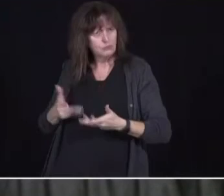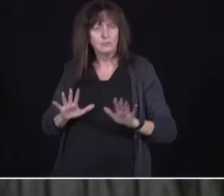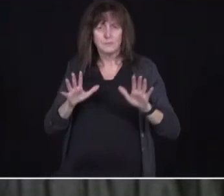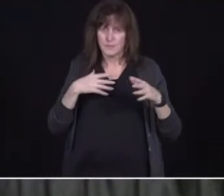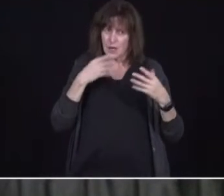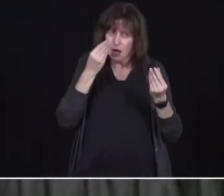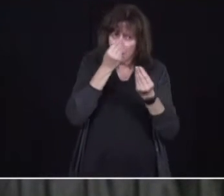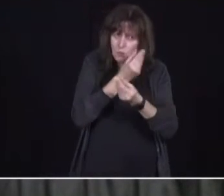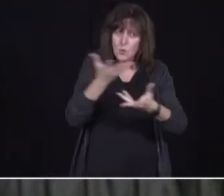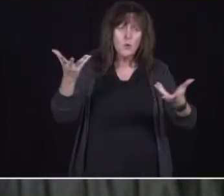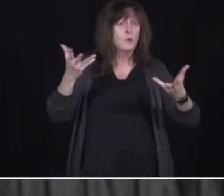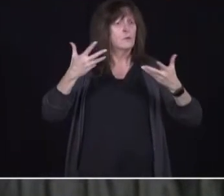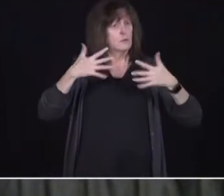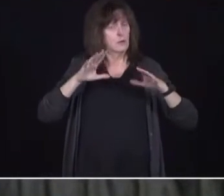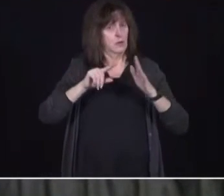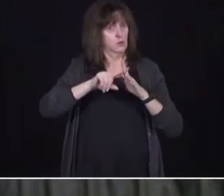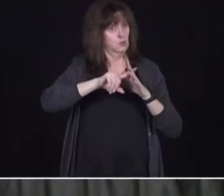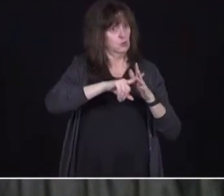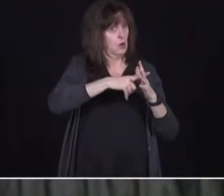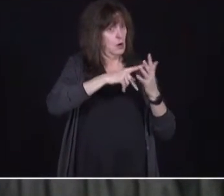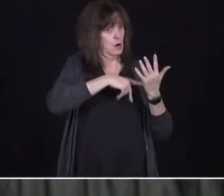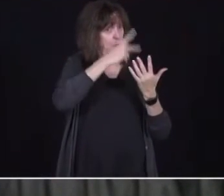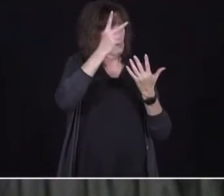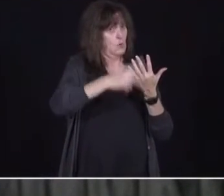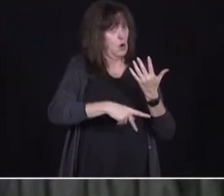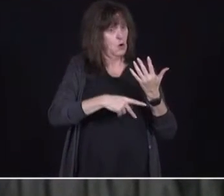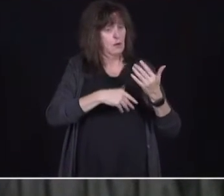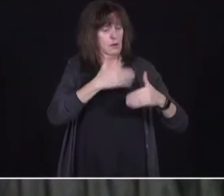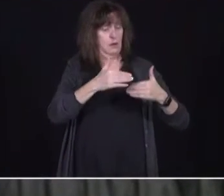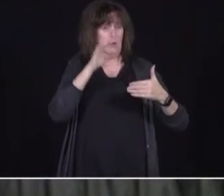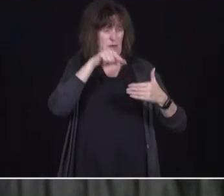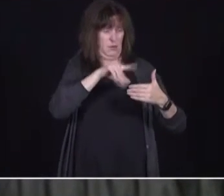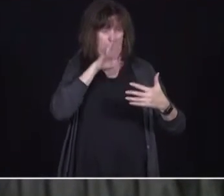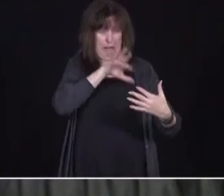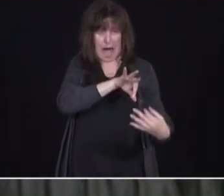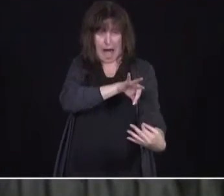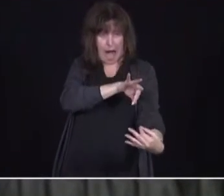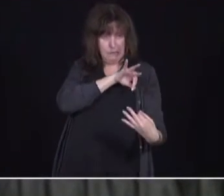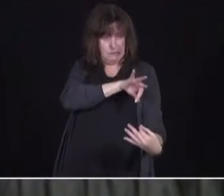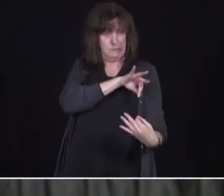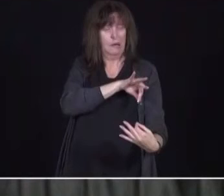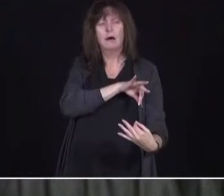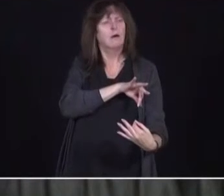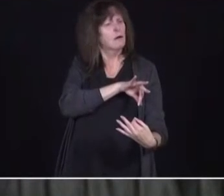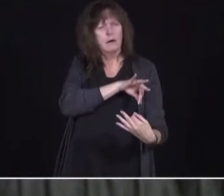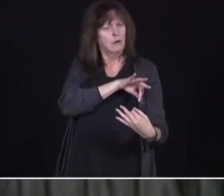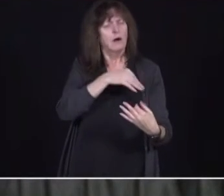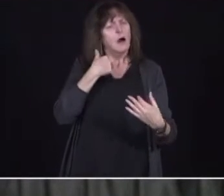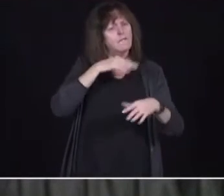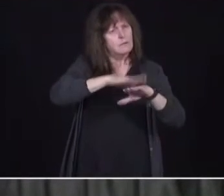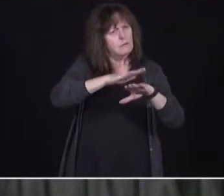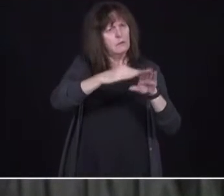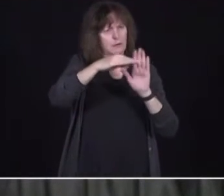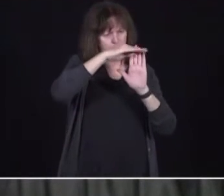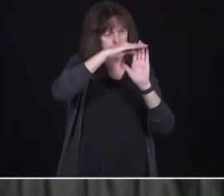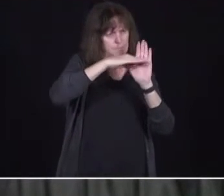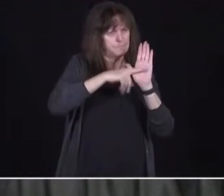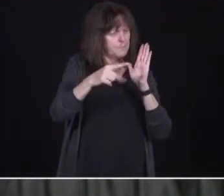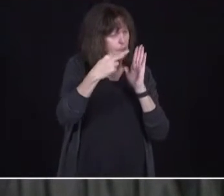the provincial health units across the province and said you roll out the vaccination program we know it will not be perfect.